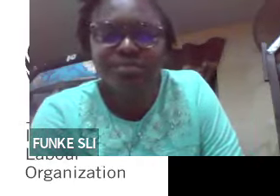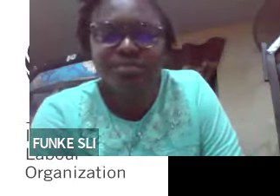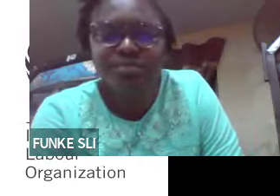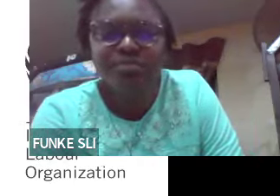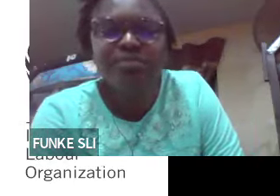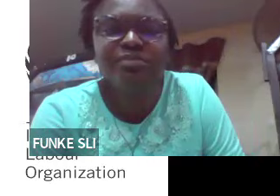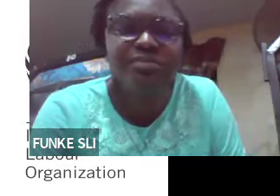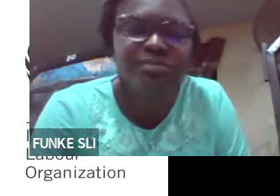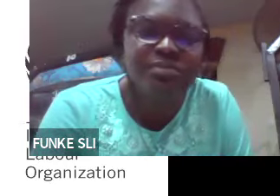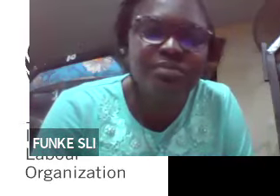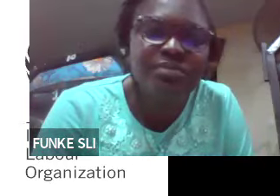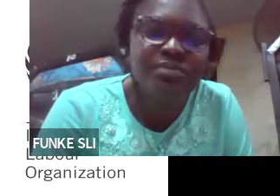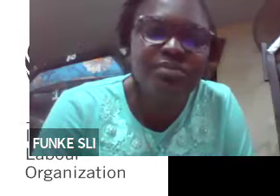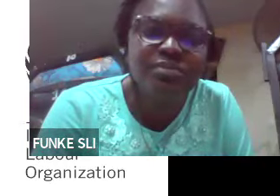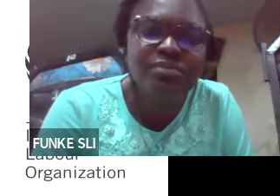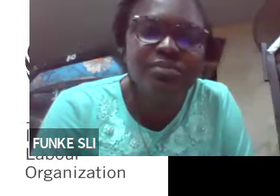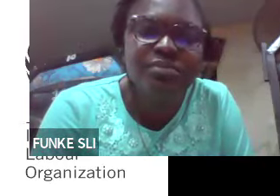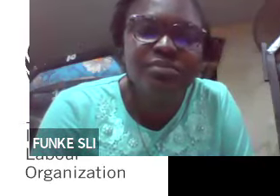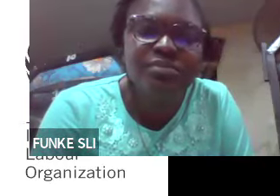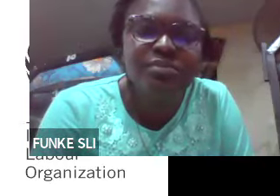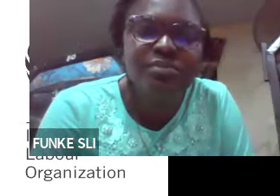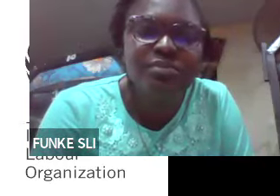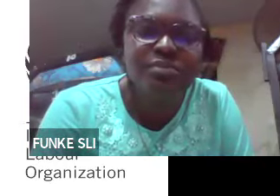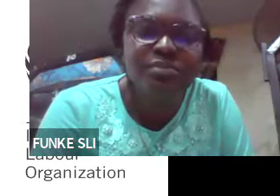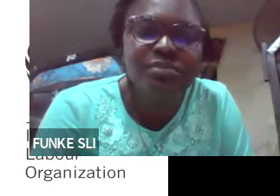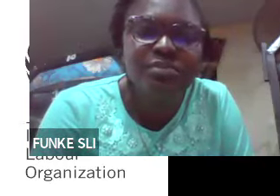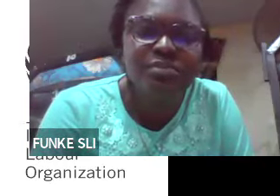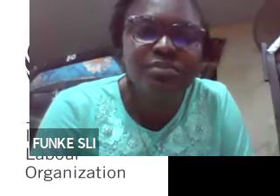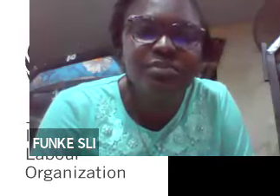Victor Diji: You just tap on it when you click on it, you see. Raise your hand.